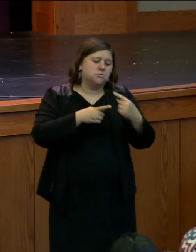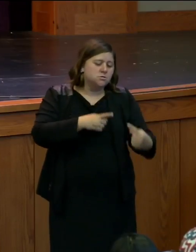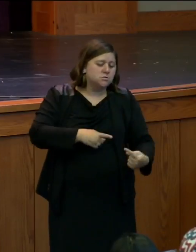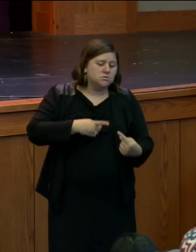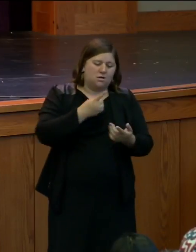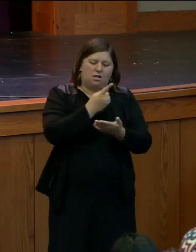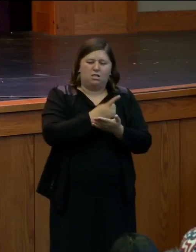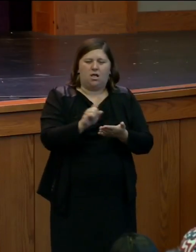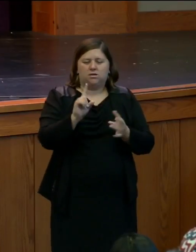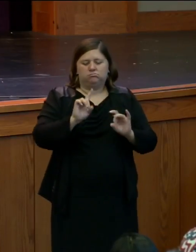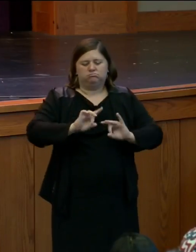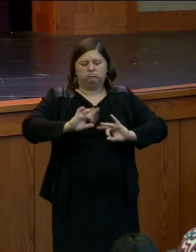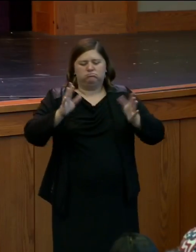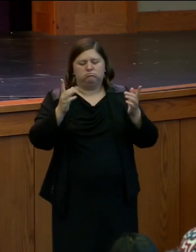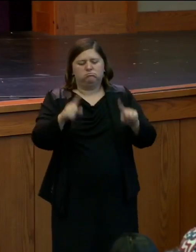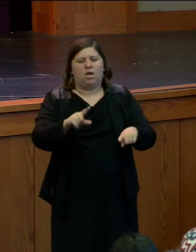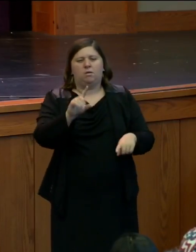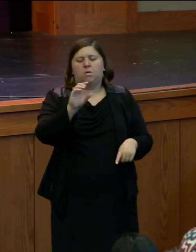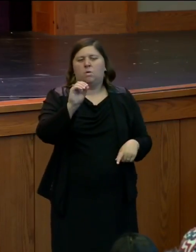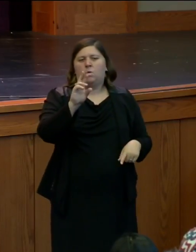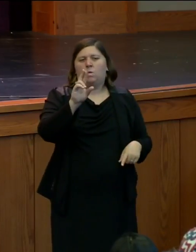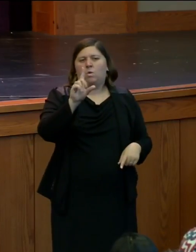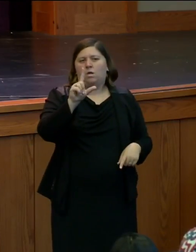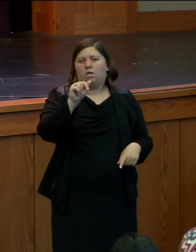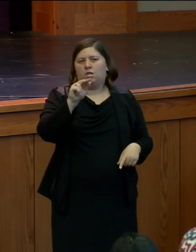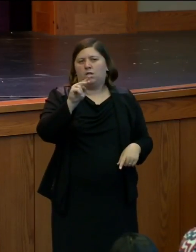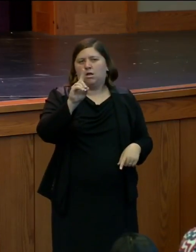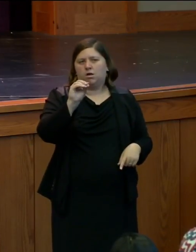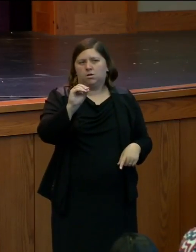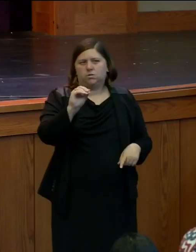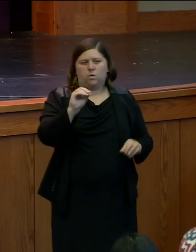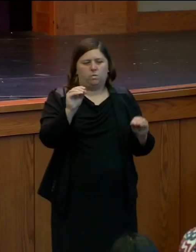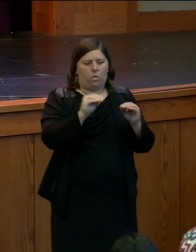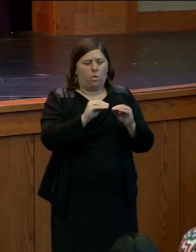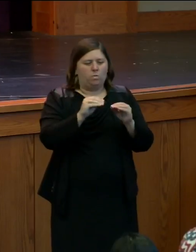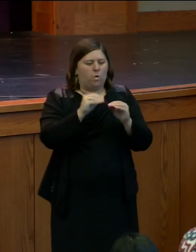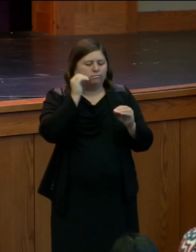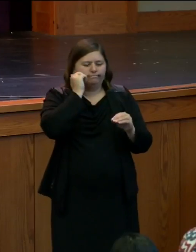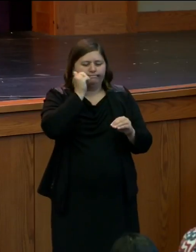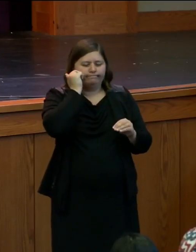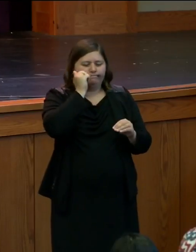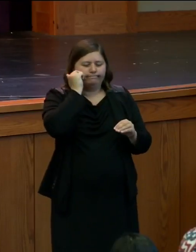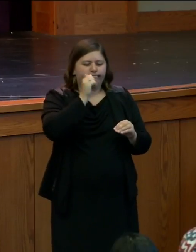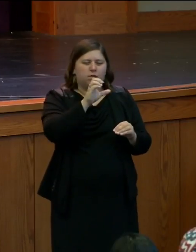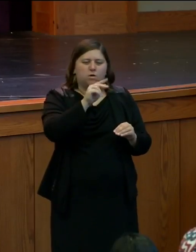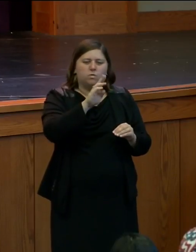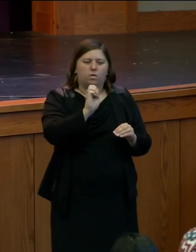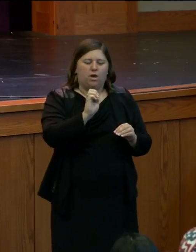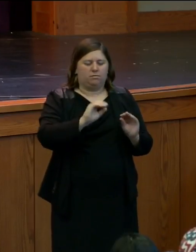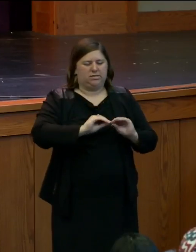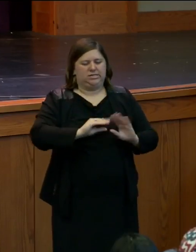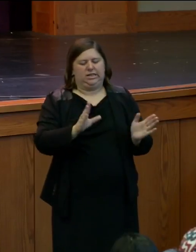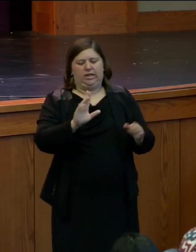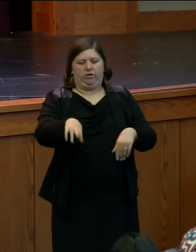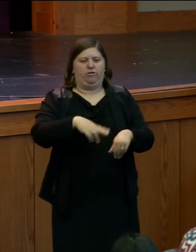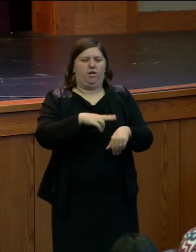TRAGEDIES IN ORLANDO TO OUR DAILY VIOLENT CRIMES IT IS CLEAR PROPER NATIONAL GUN VIOLENCE LEGISLATION IS PARTIALLY THE